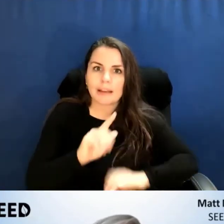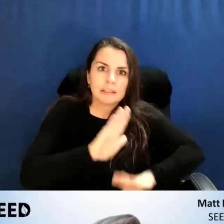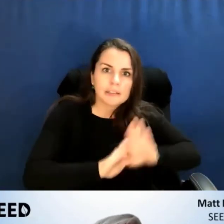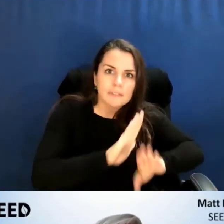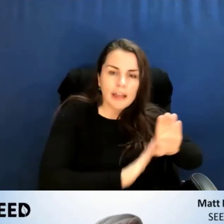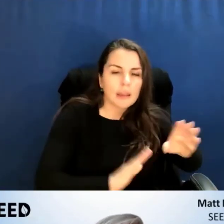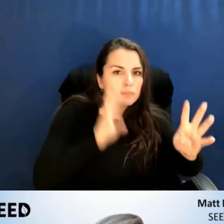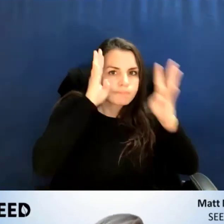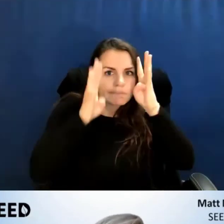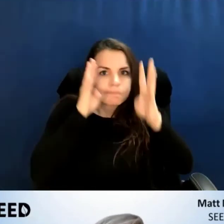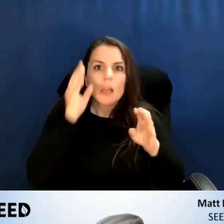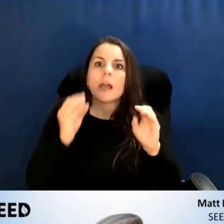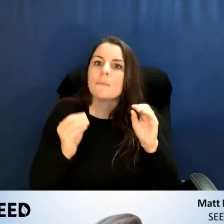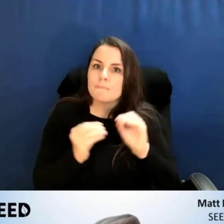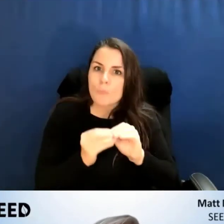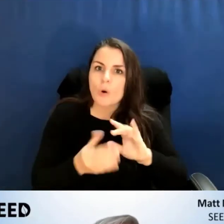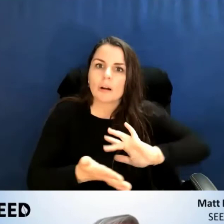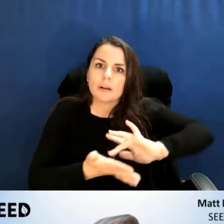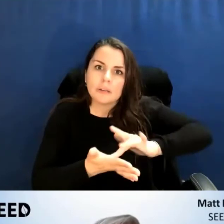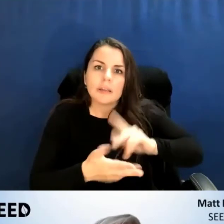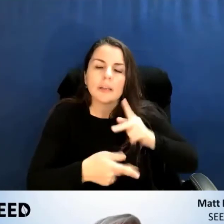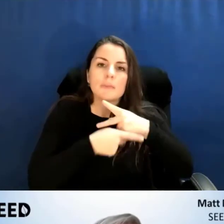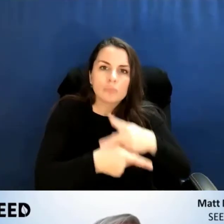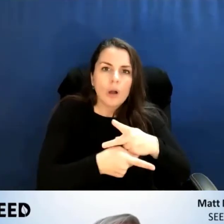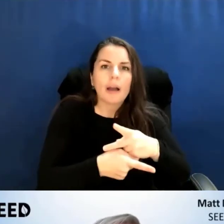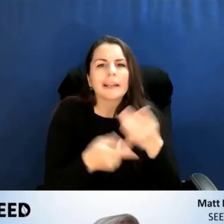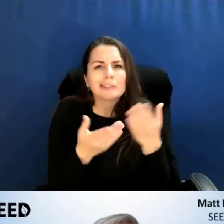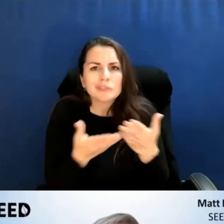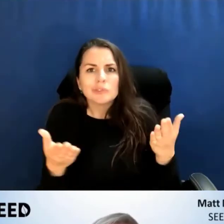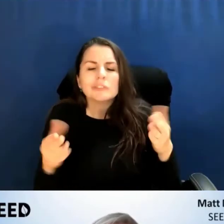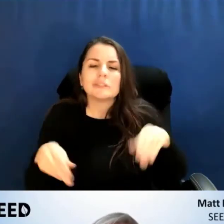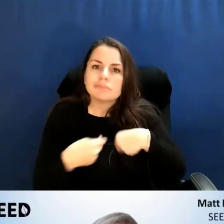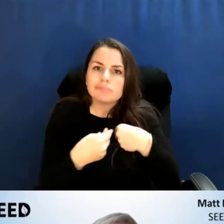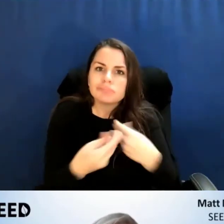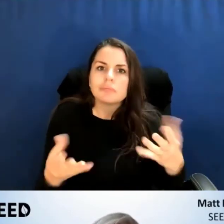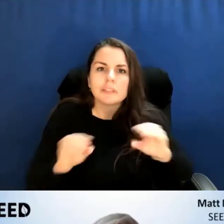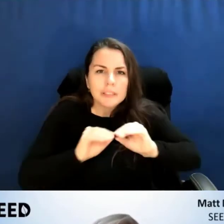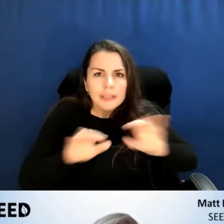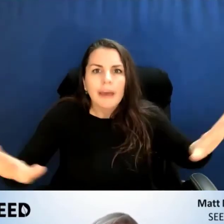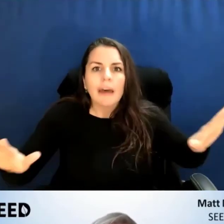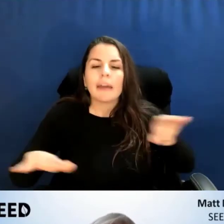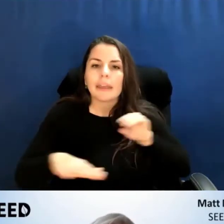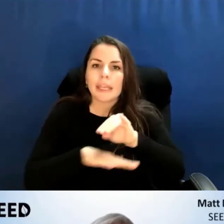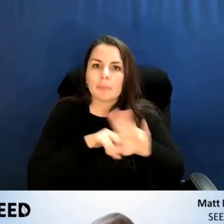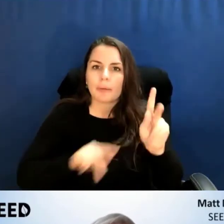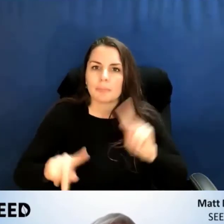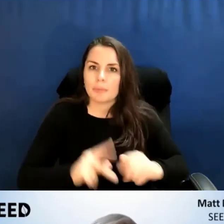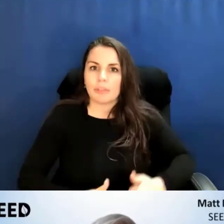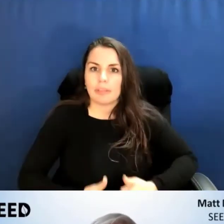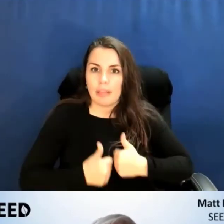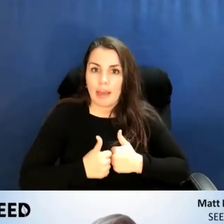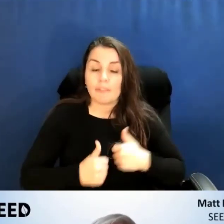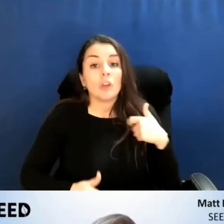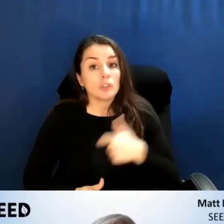that impact people's lives. So we started a website with success stories